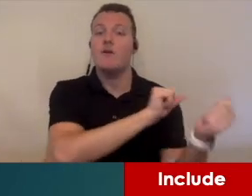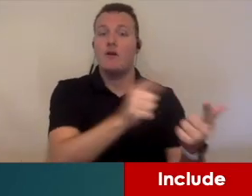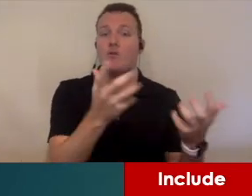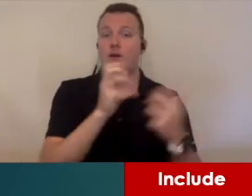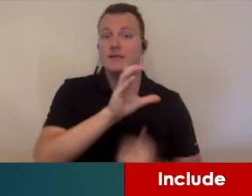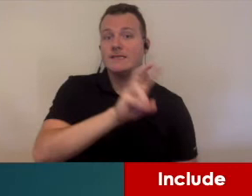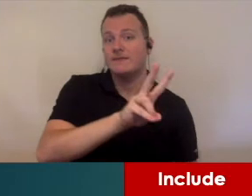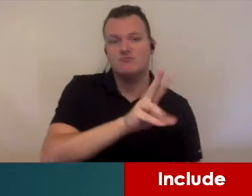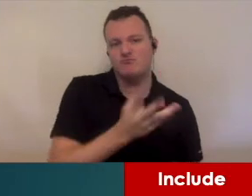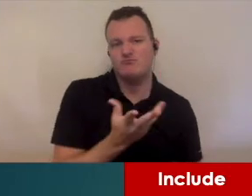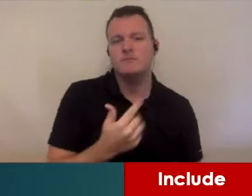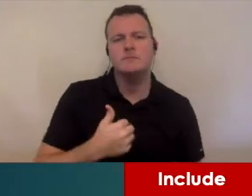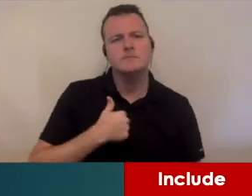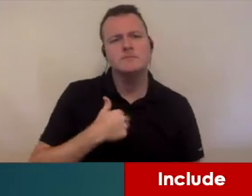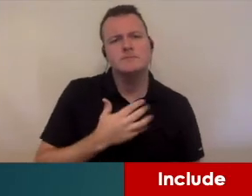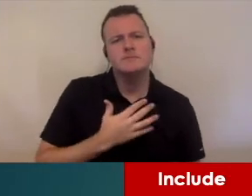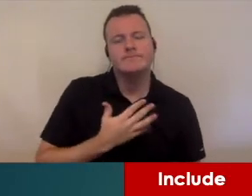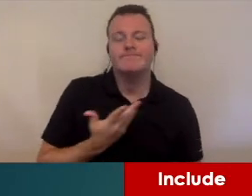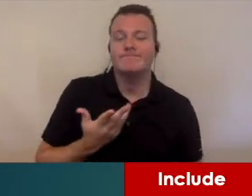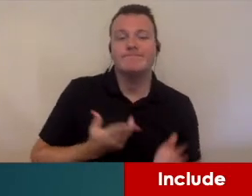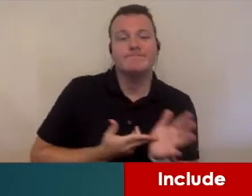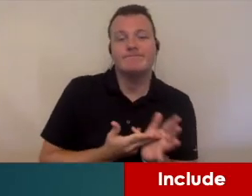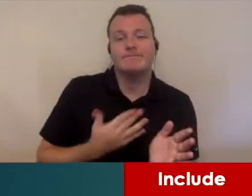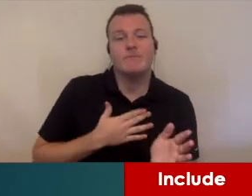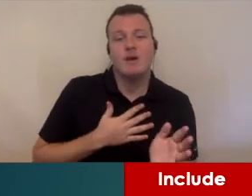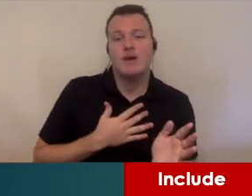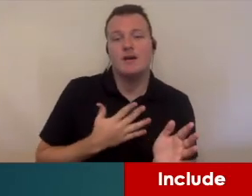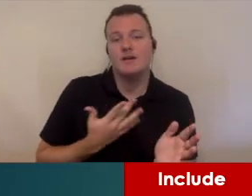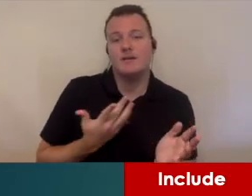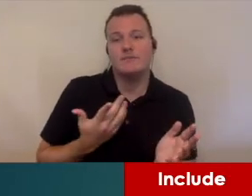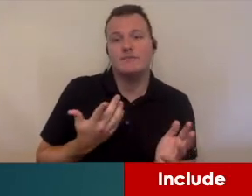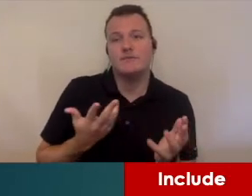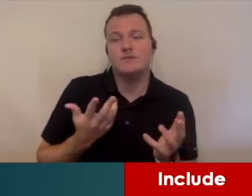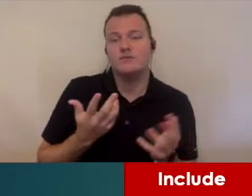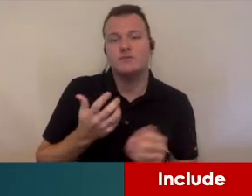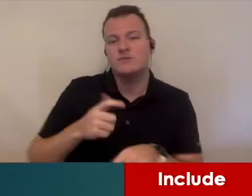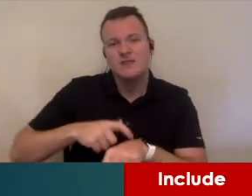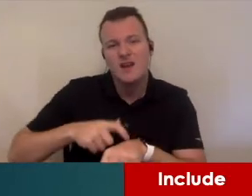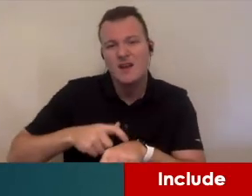Personally I'm on the other end. I don't I don't have time, or want to spend time,